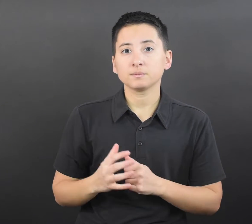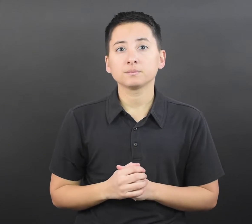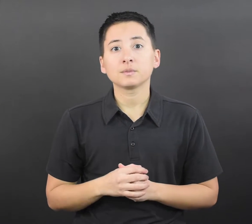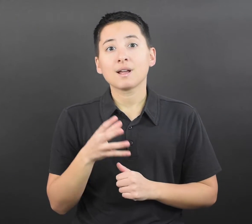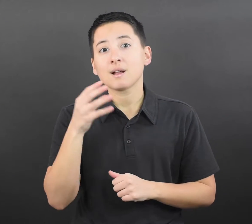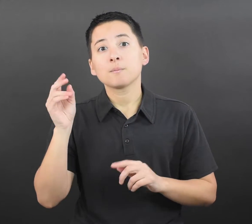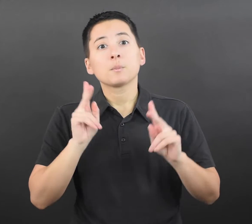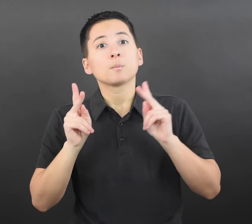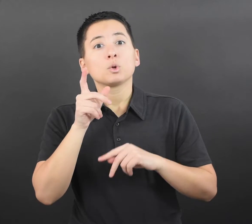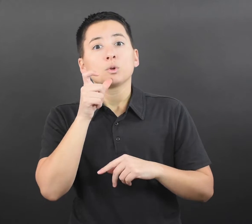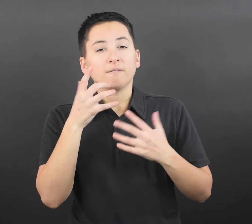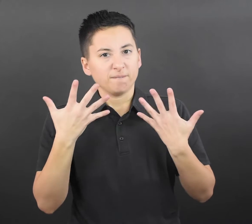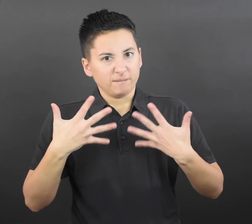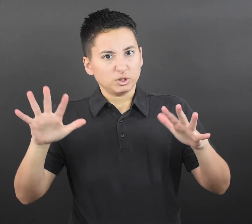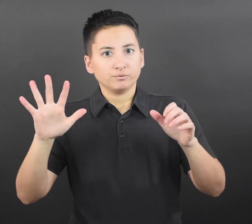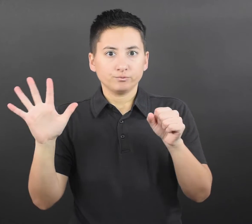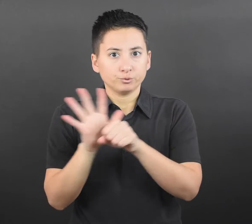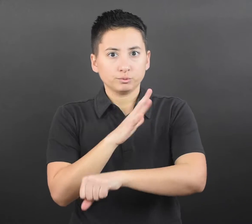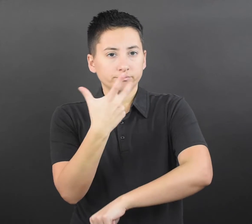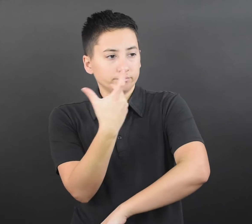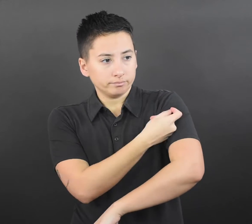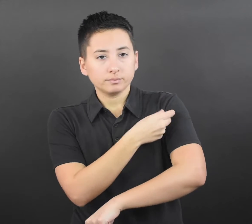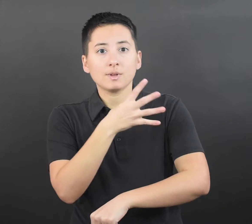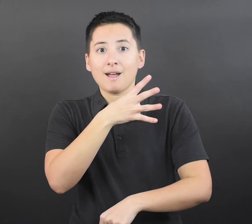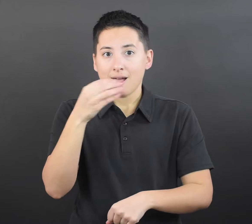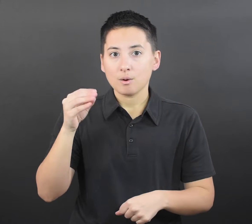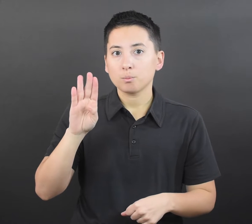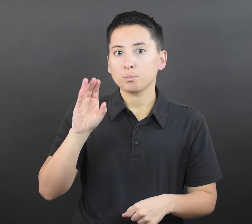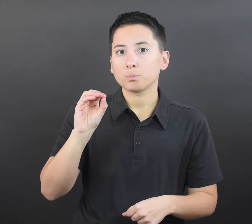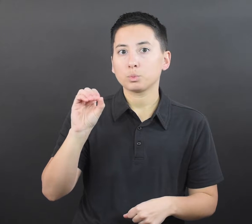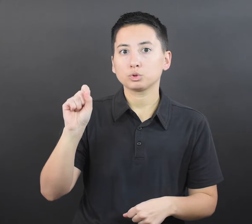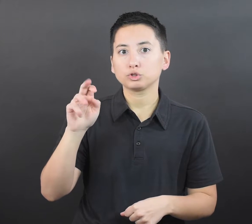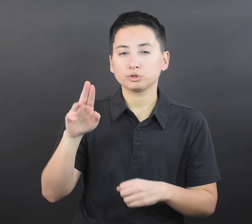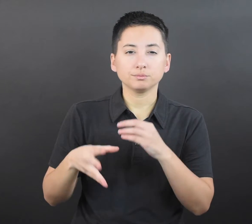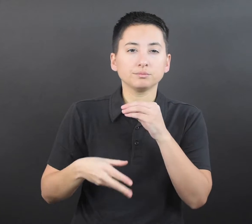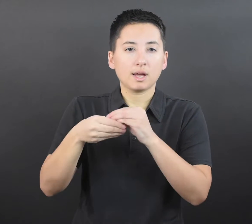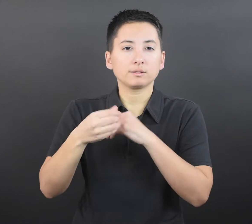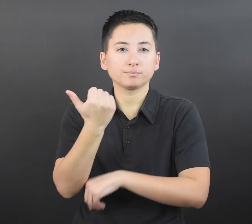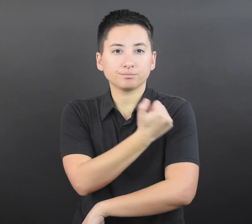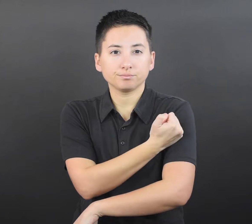in the past three months and those who are up to date with their COVID-19 vaccines.